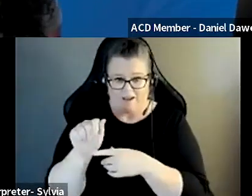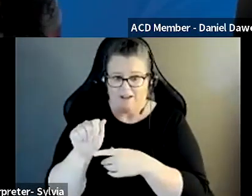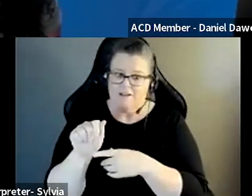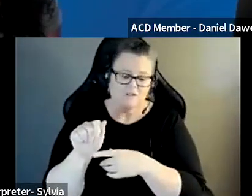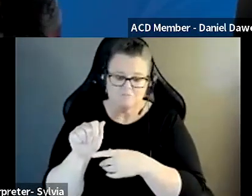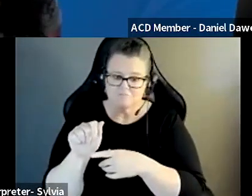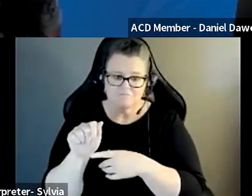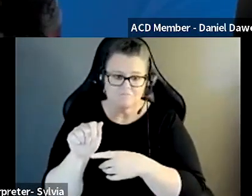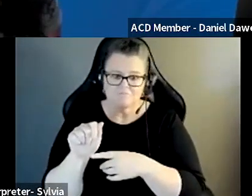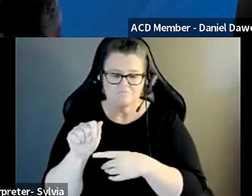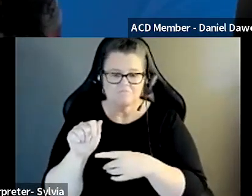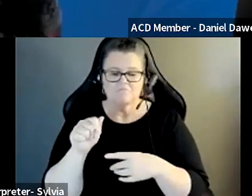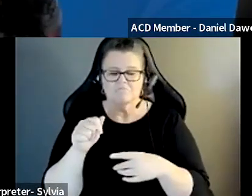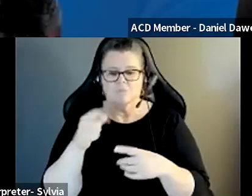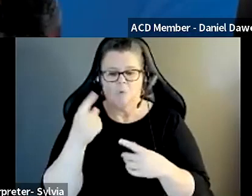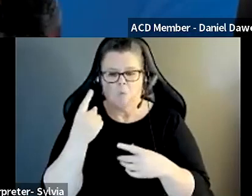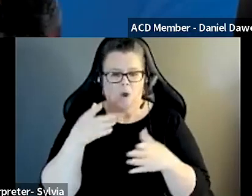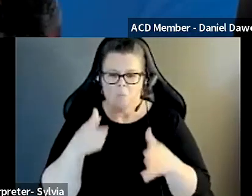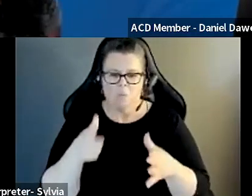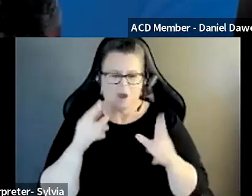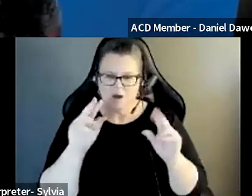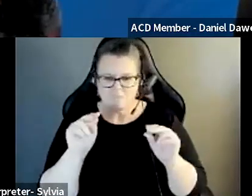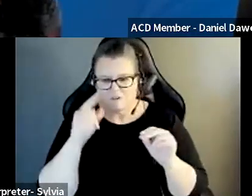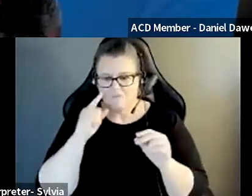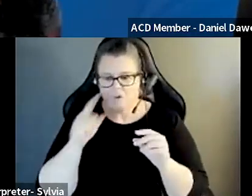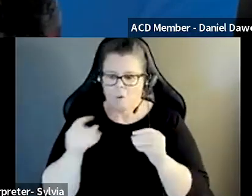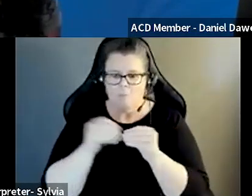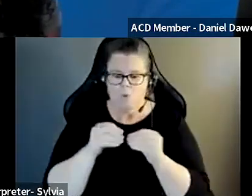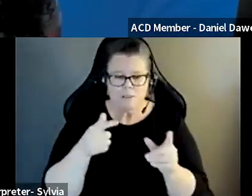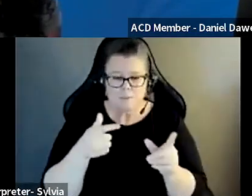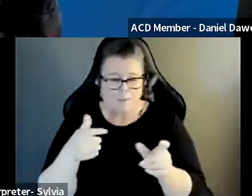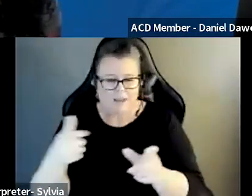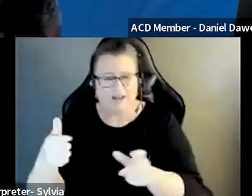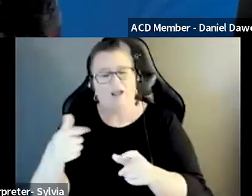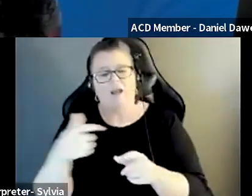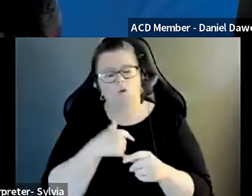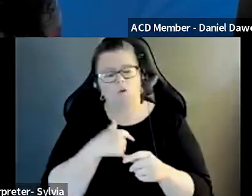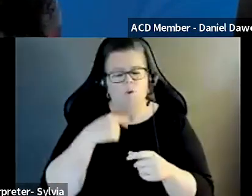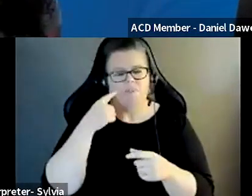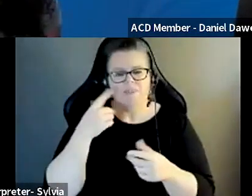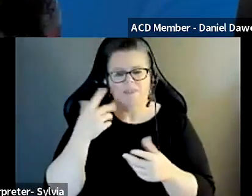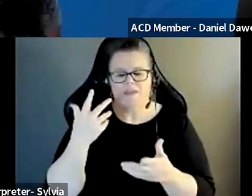up the data flow. I think it really is decreasing the friction of data to getting